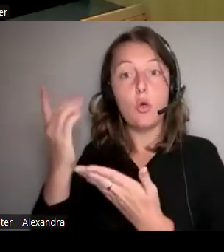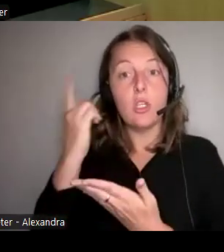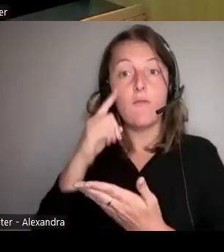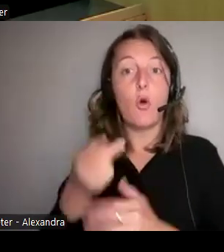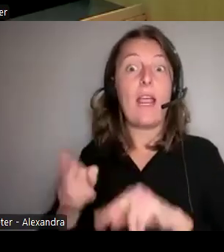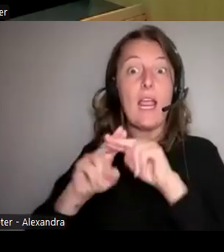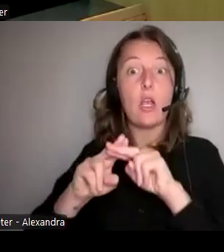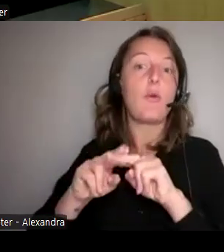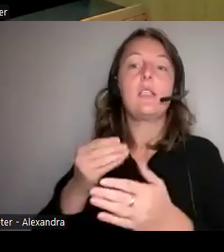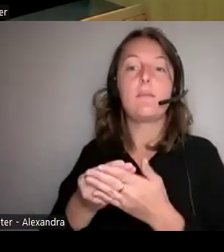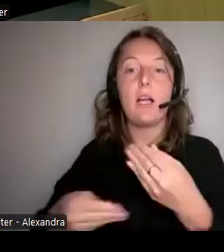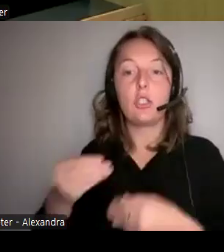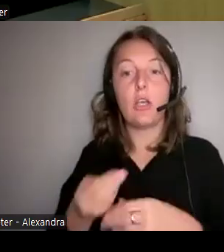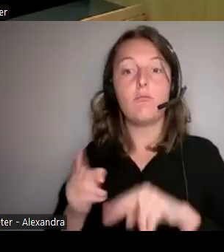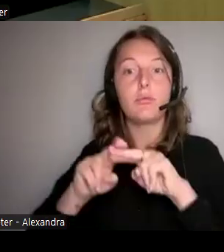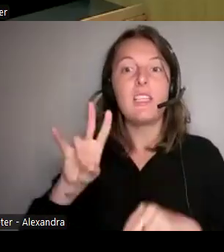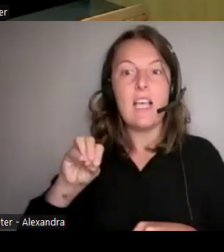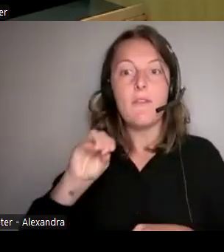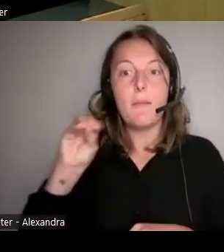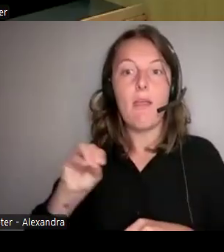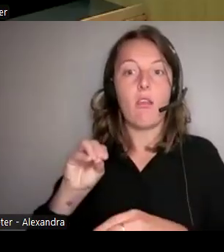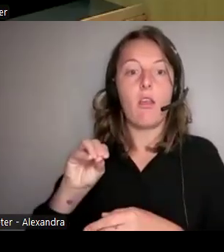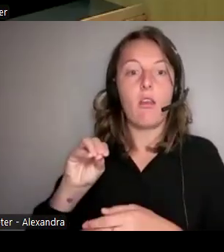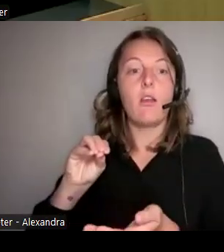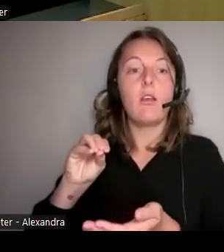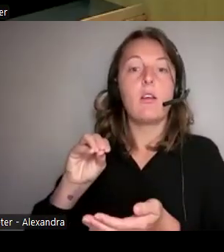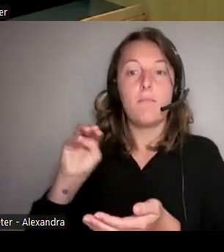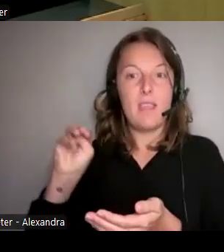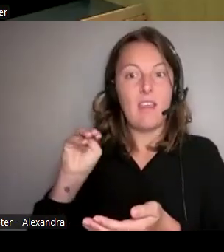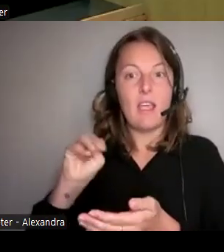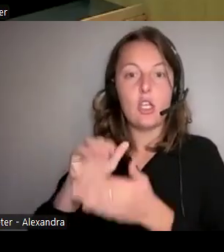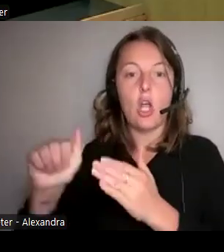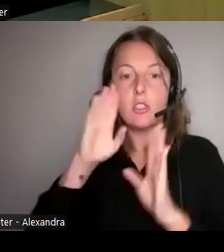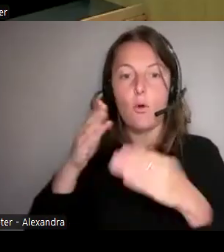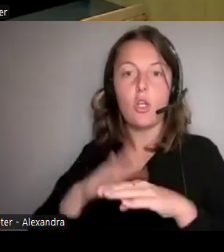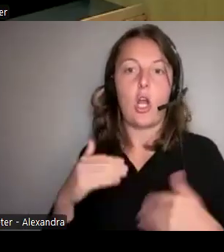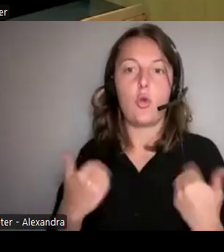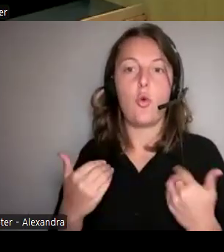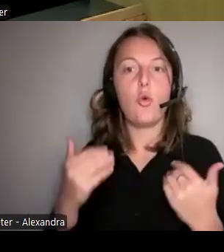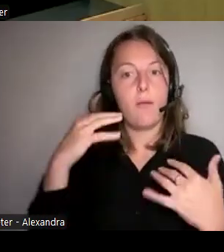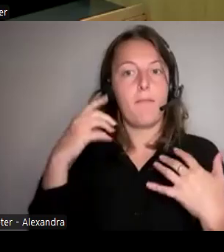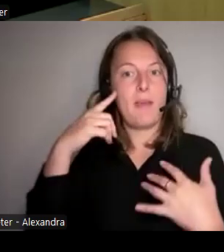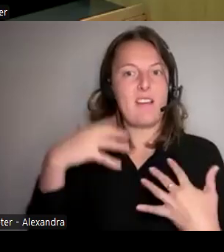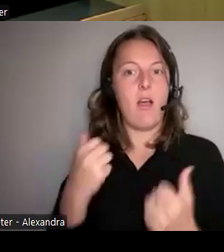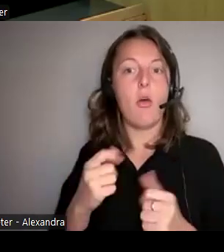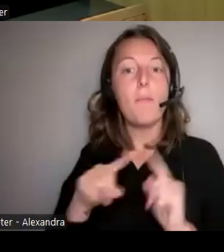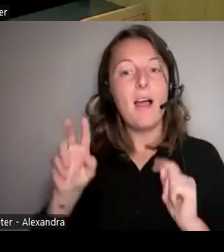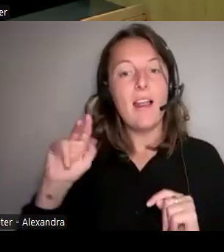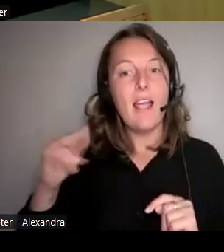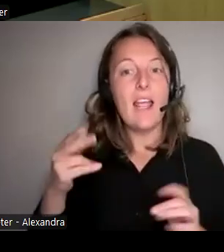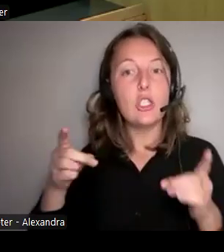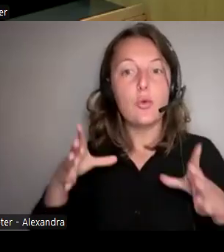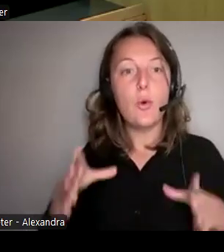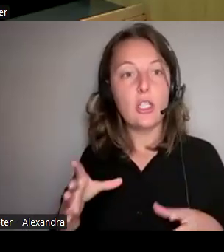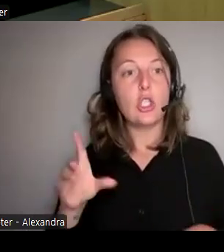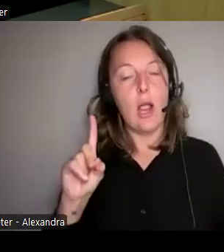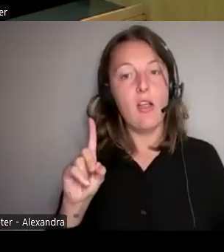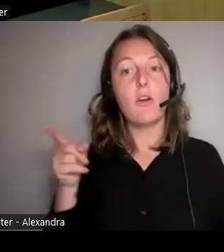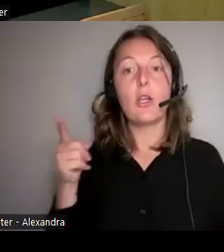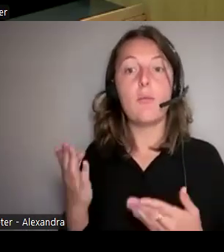$70 million focused on youth mental health. Um the NIH director, however, um proposes a